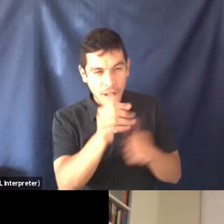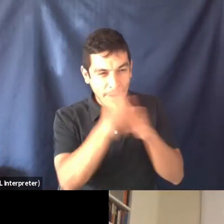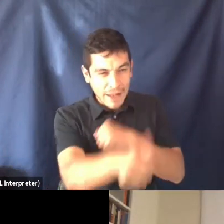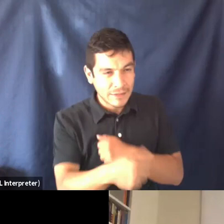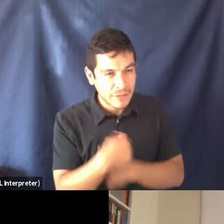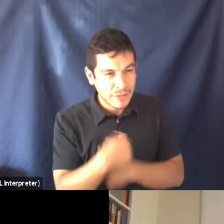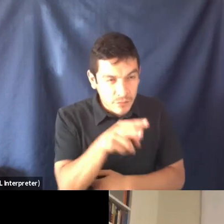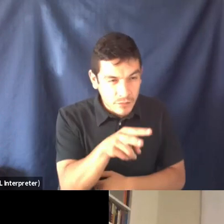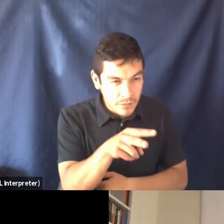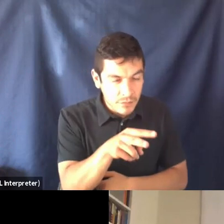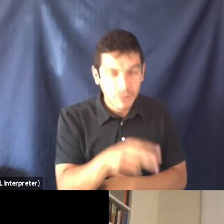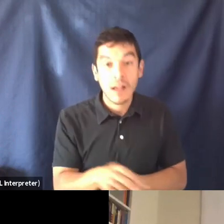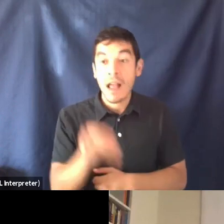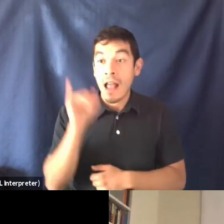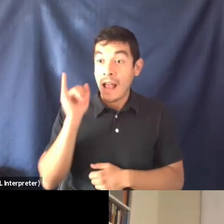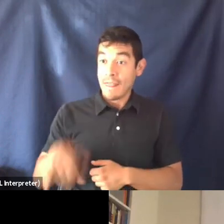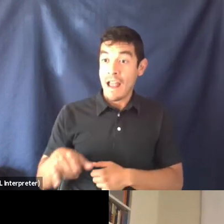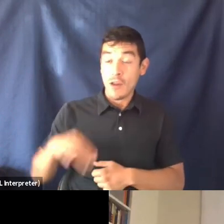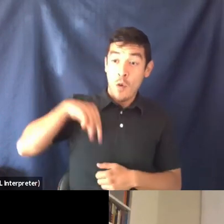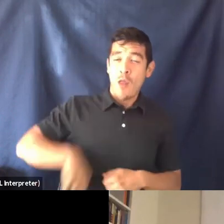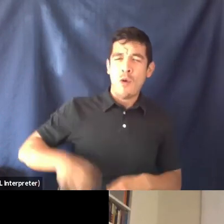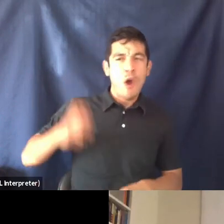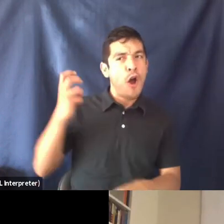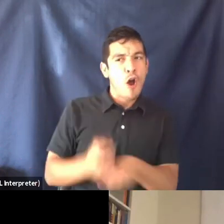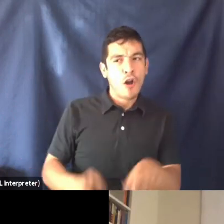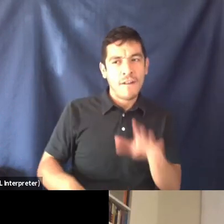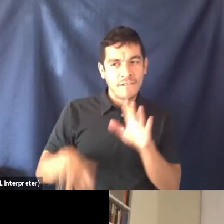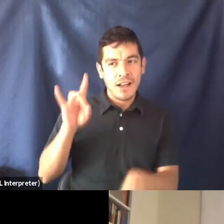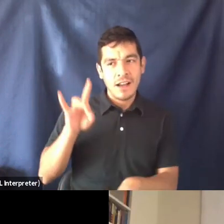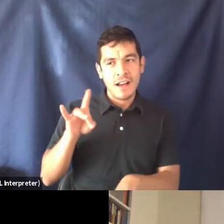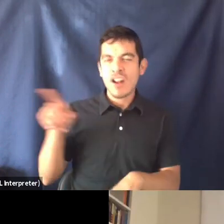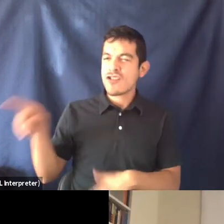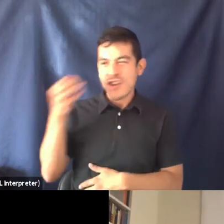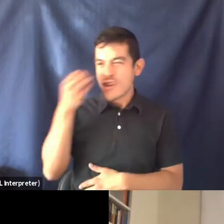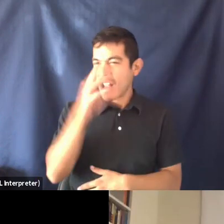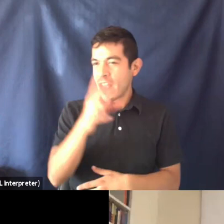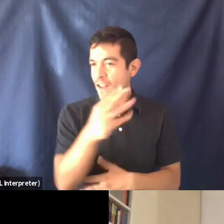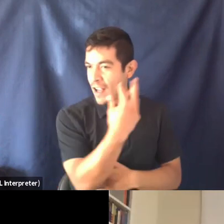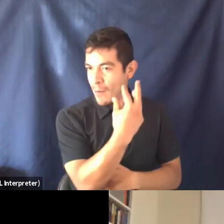And that quality was a rare quality. Like she was not self-conscious in front of the camera at all in the way that these differ